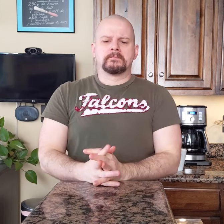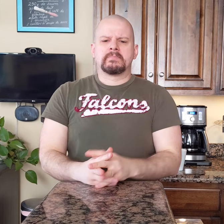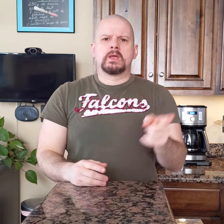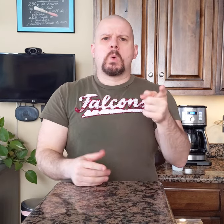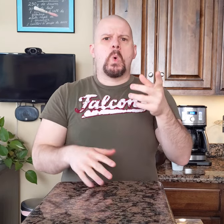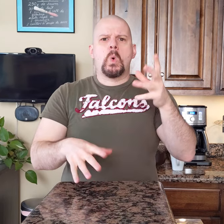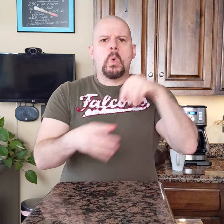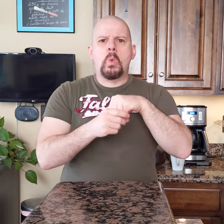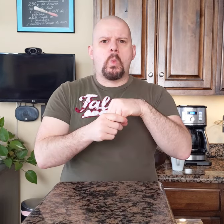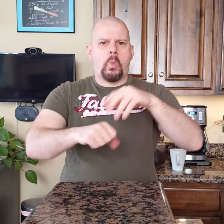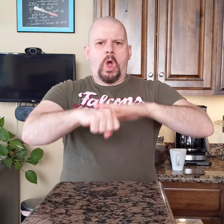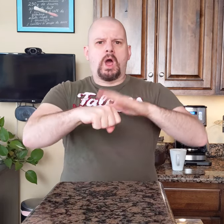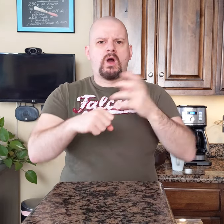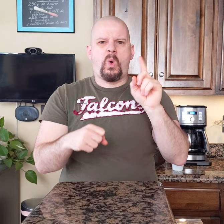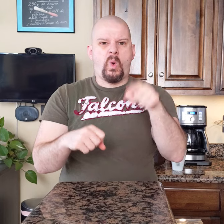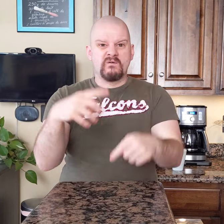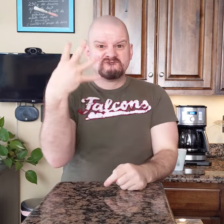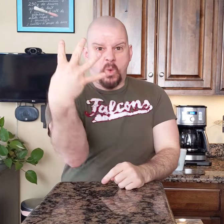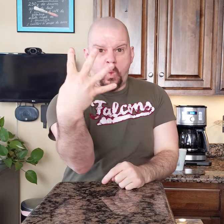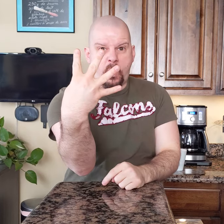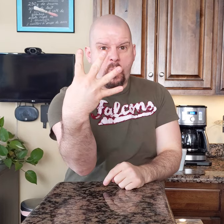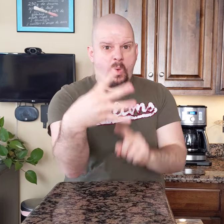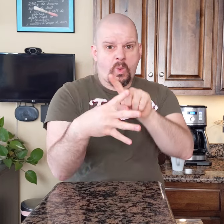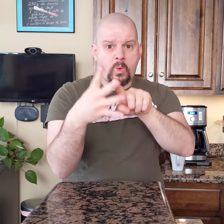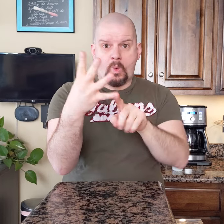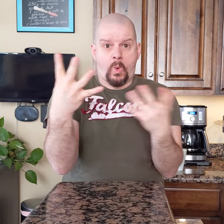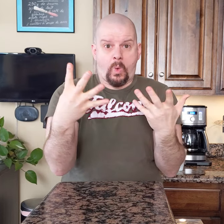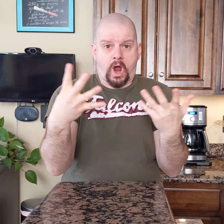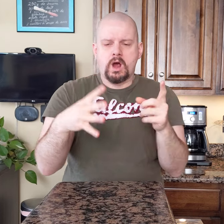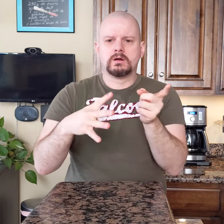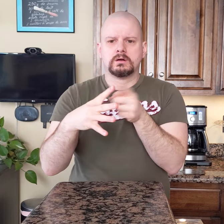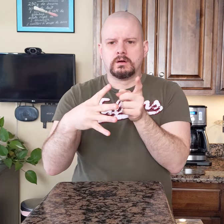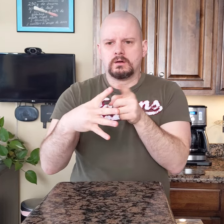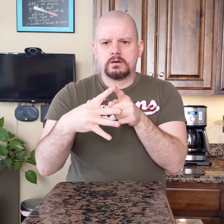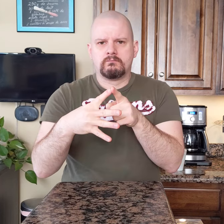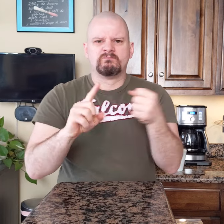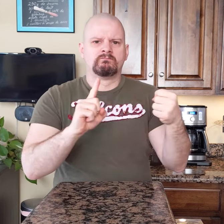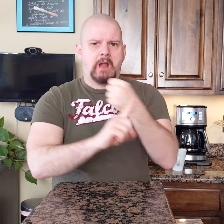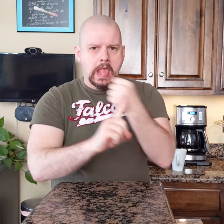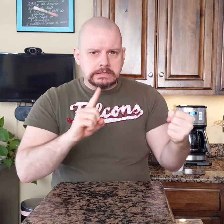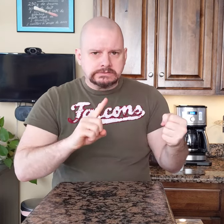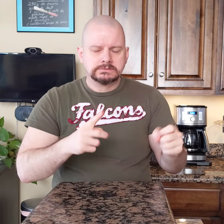There are only four primarily warning contexts: 1. Violence